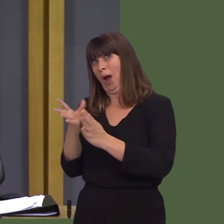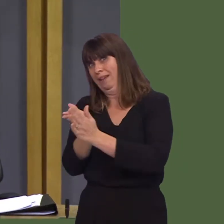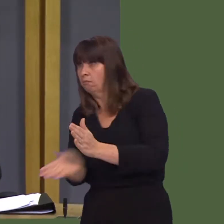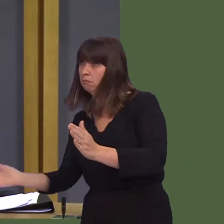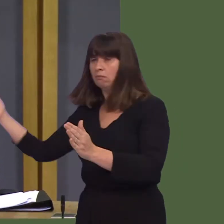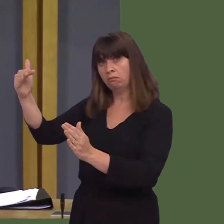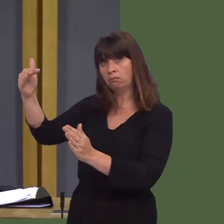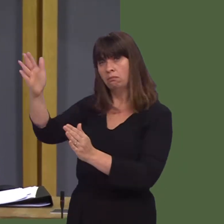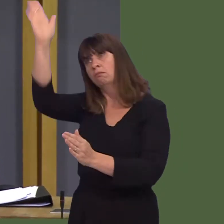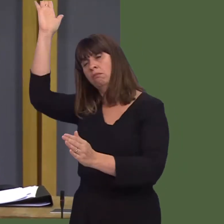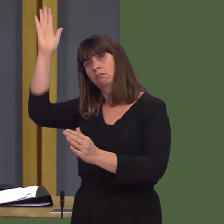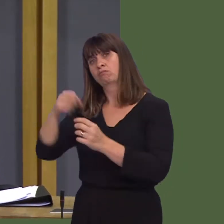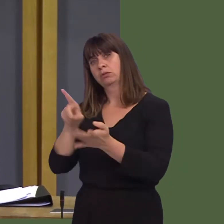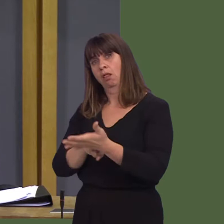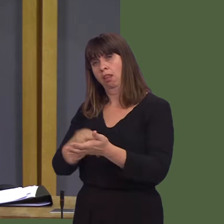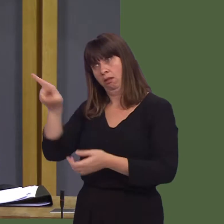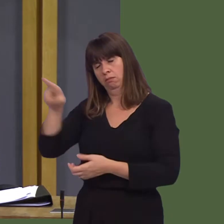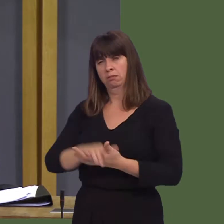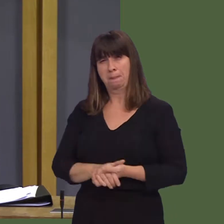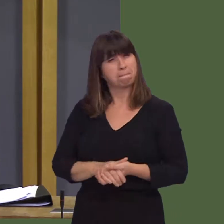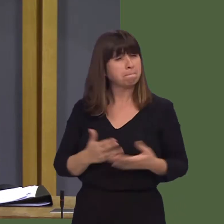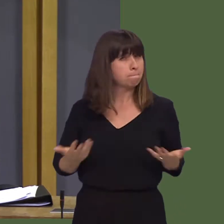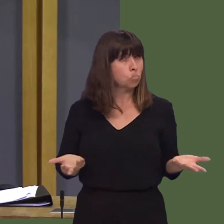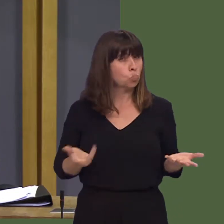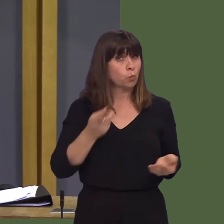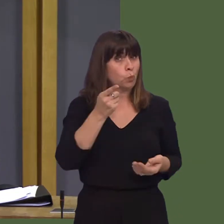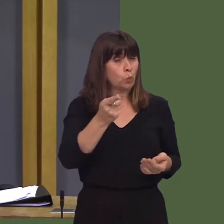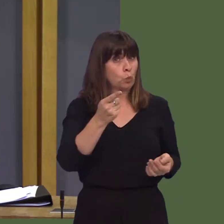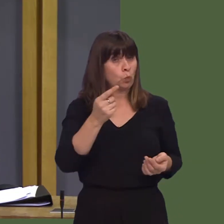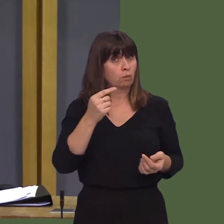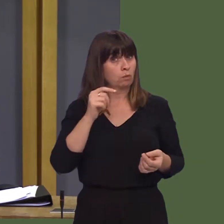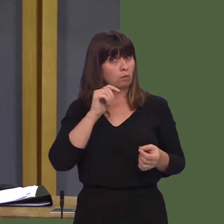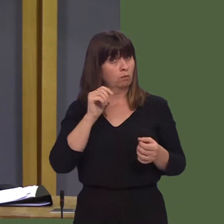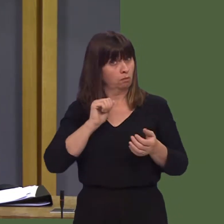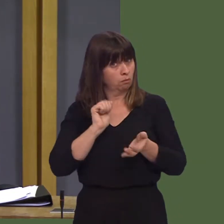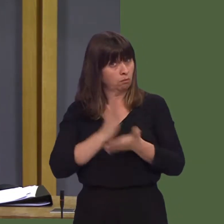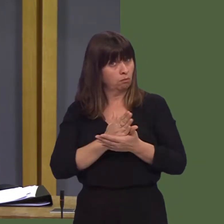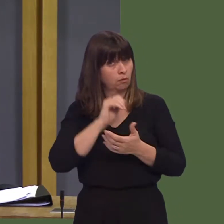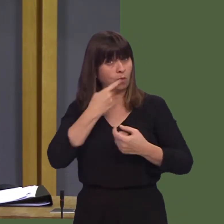Does the Government plan to announce its decision before that date while the Assembly is in